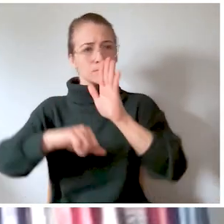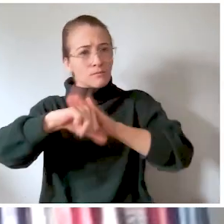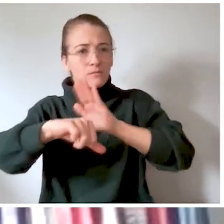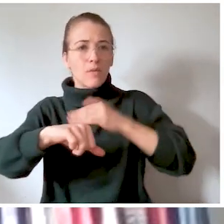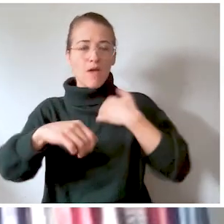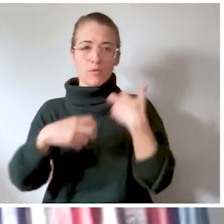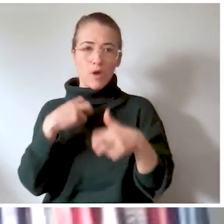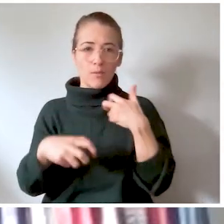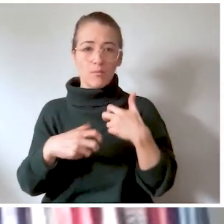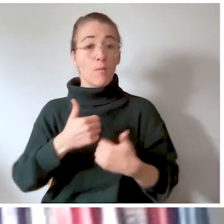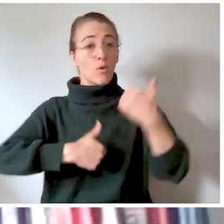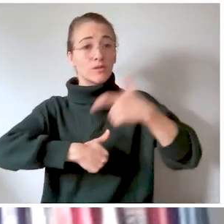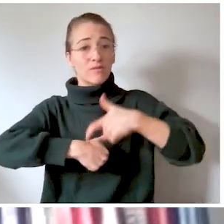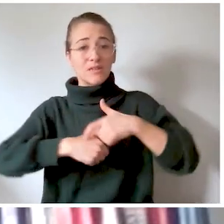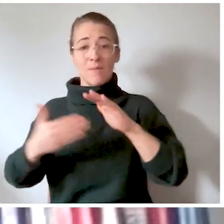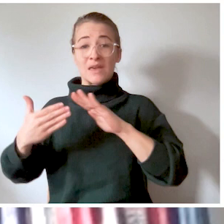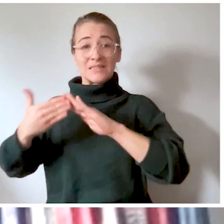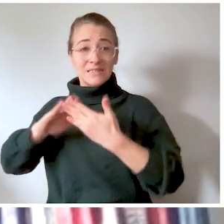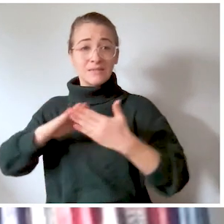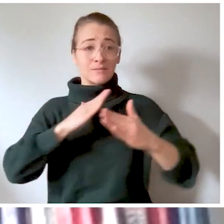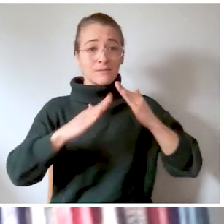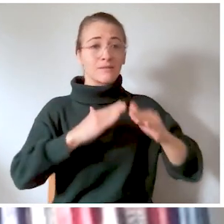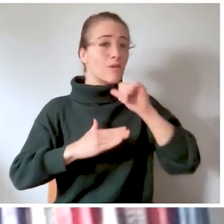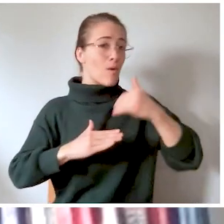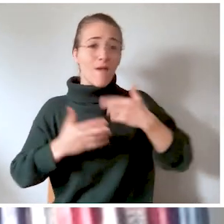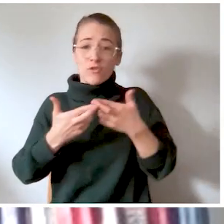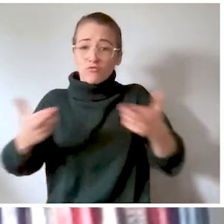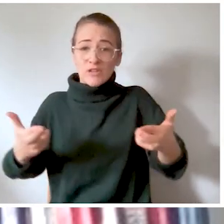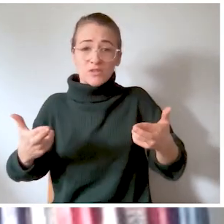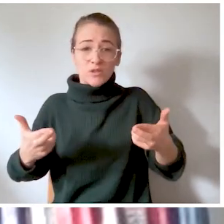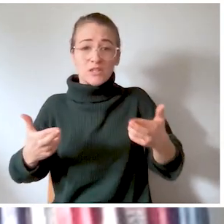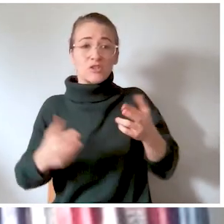Most of the time, these cities and towns don't have the resources to be just patrolling their streets